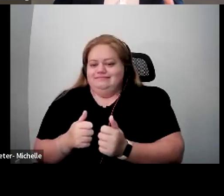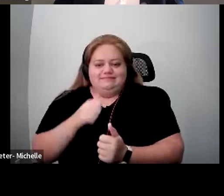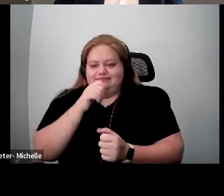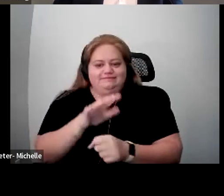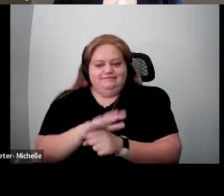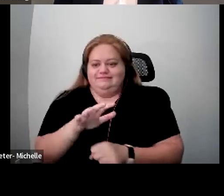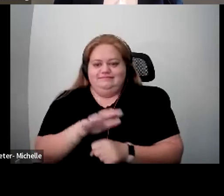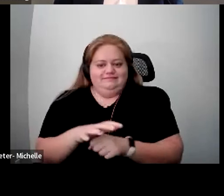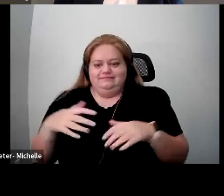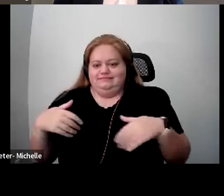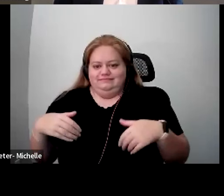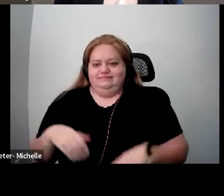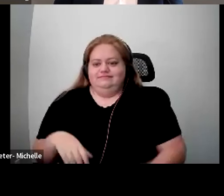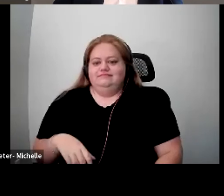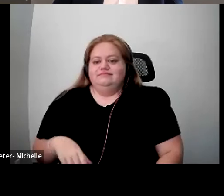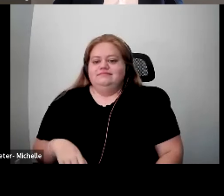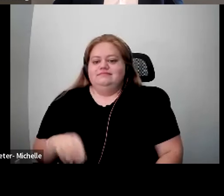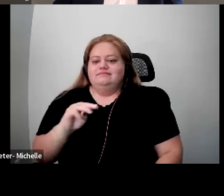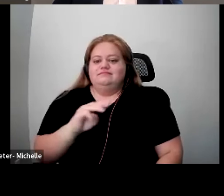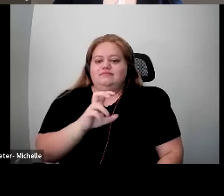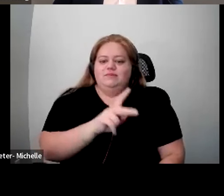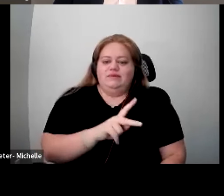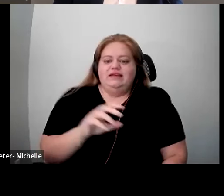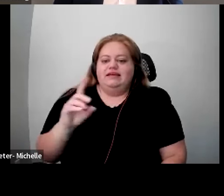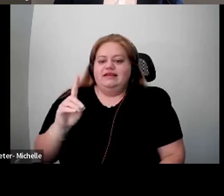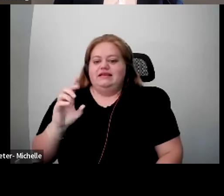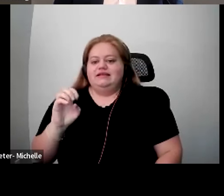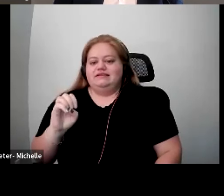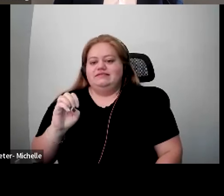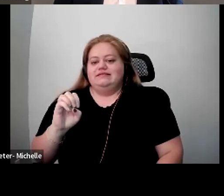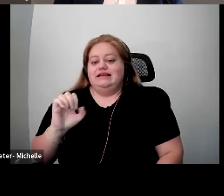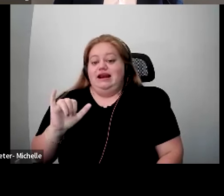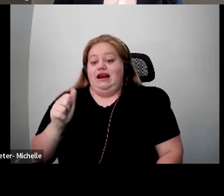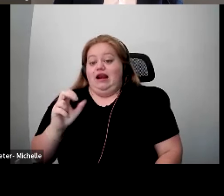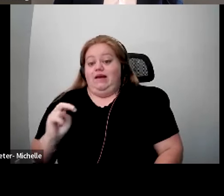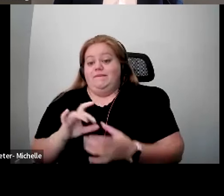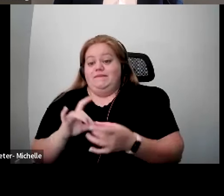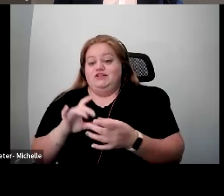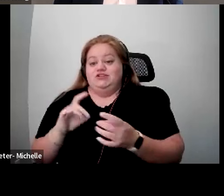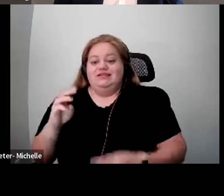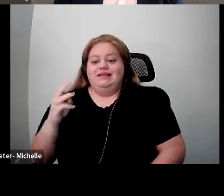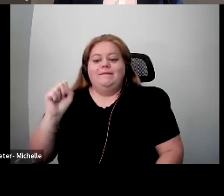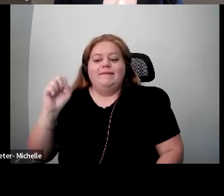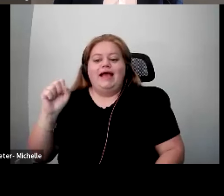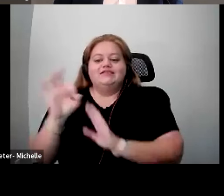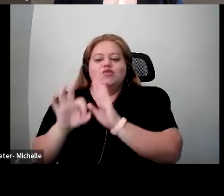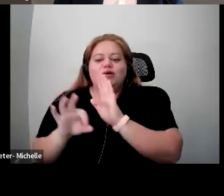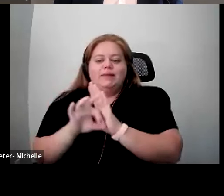Tony and Mick mentioned this in the personals. So the biggest problem is mass formulas are completely destroyed.